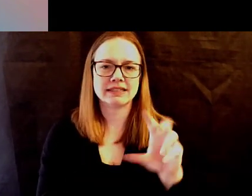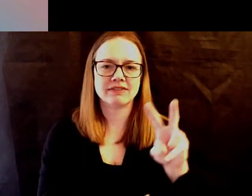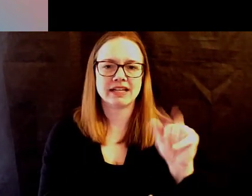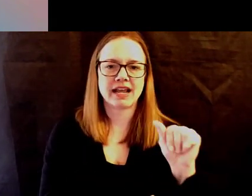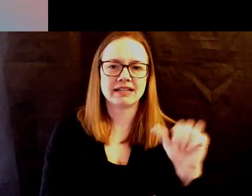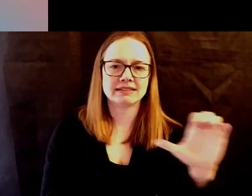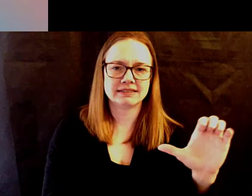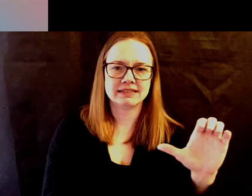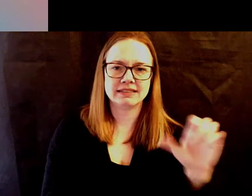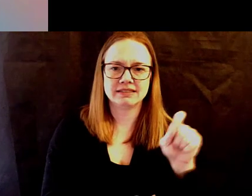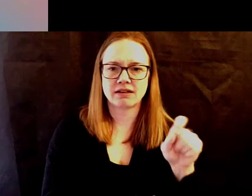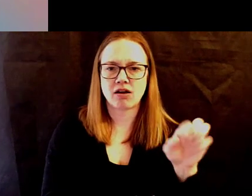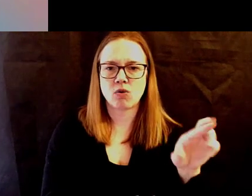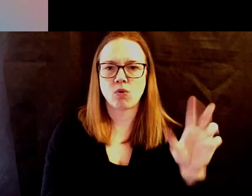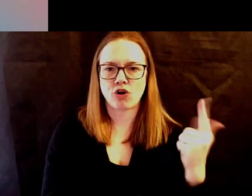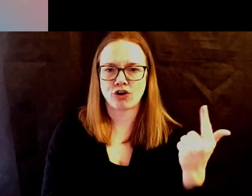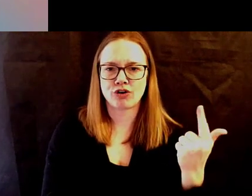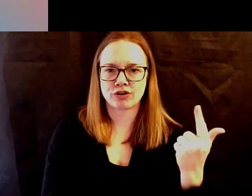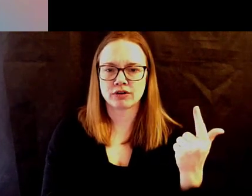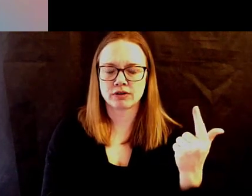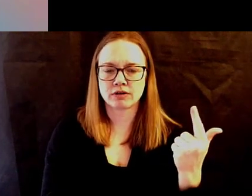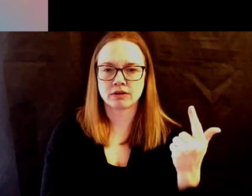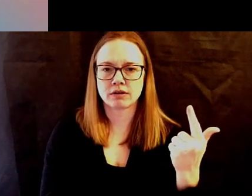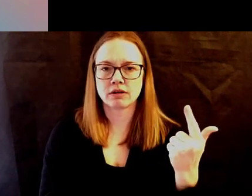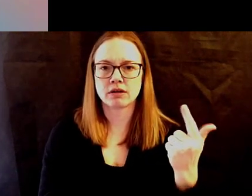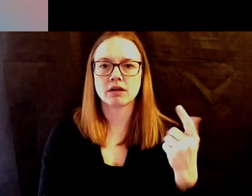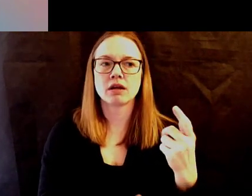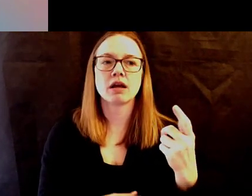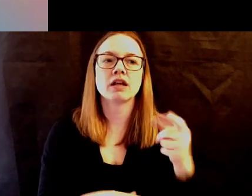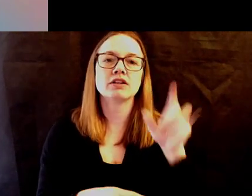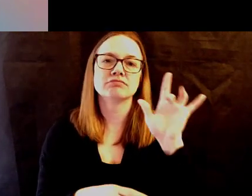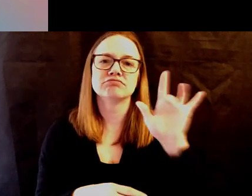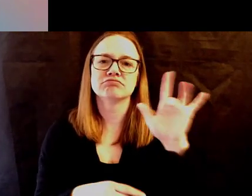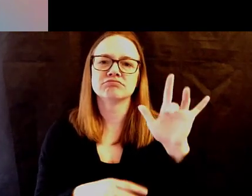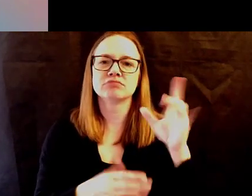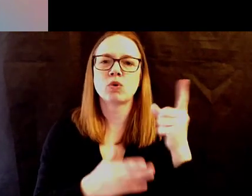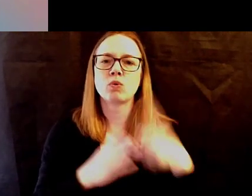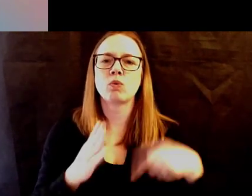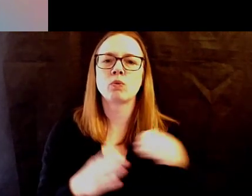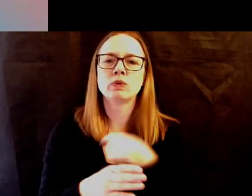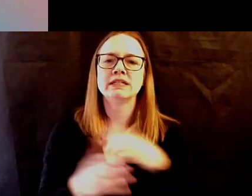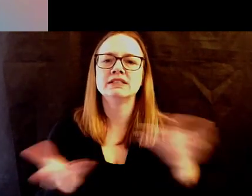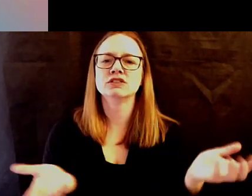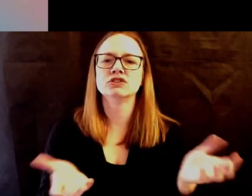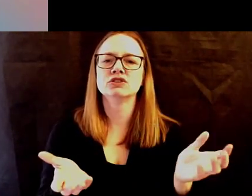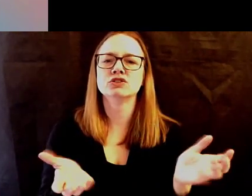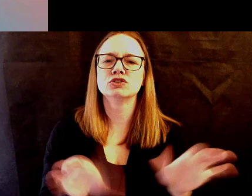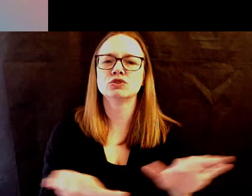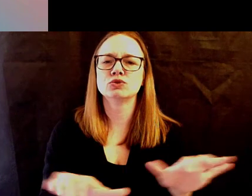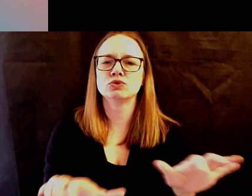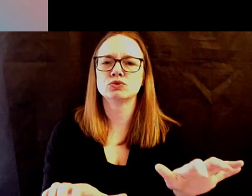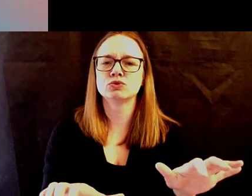can just go over to a tab that's what we do and legislative advocacy, and find the tracker there.